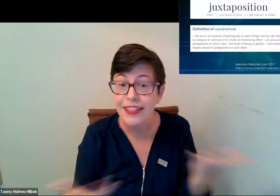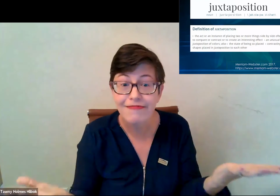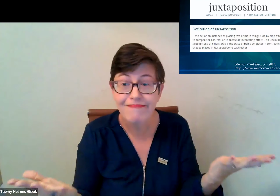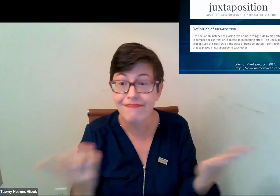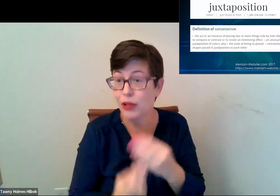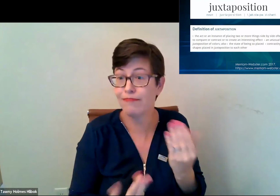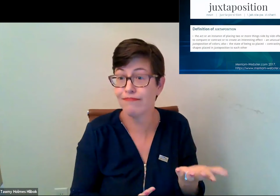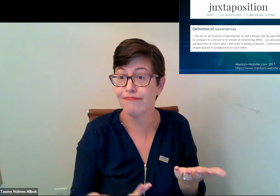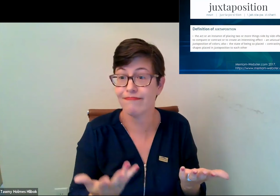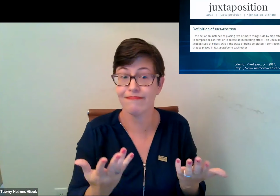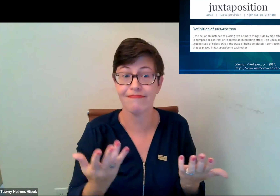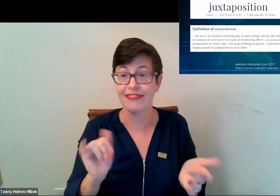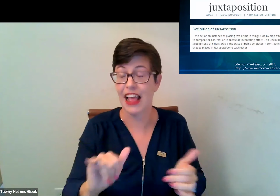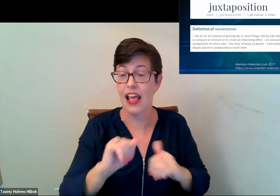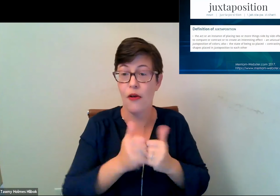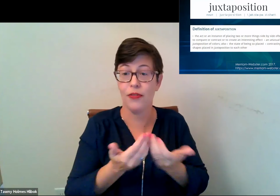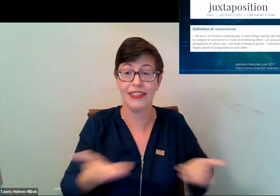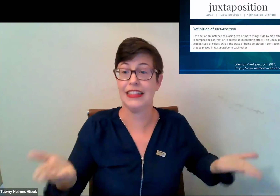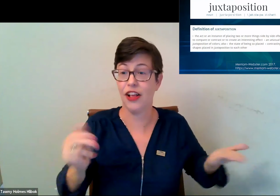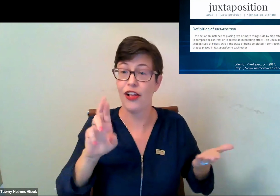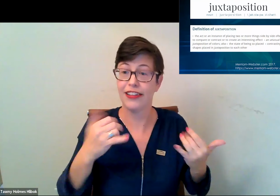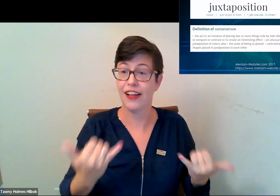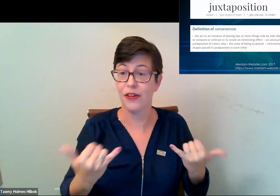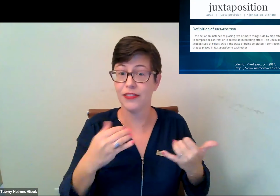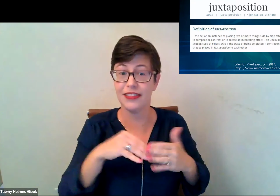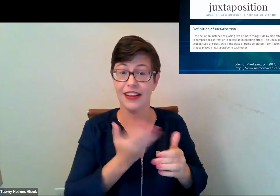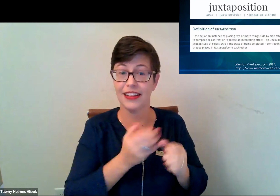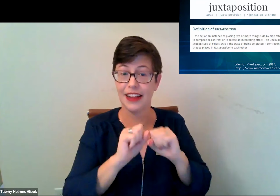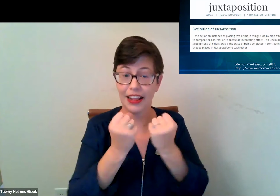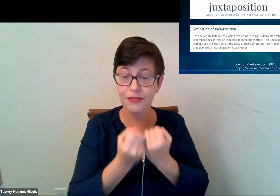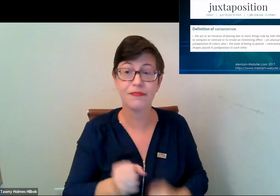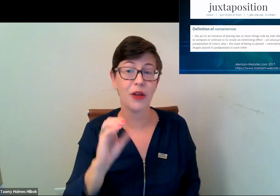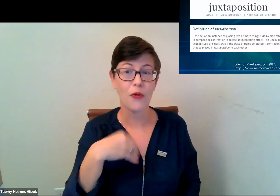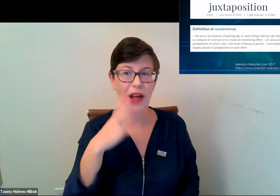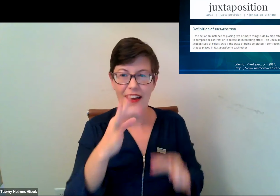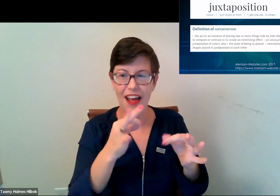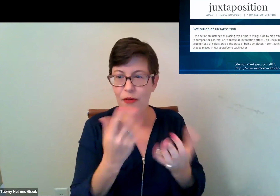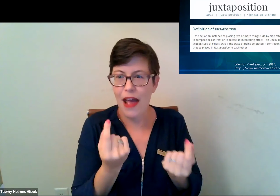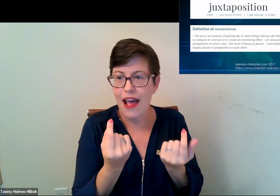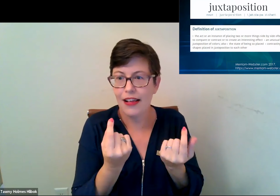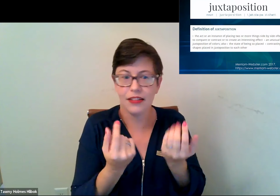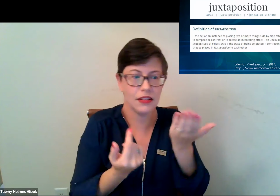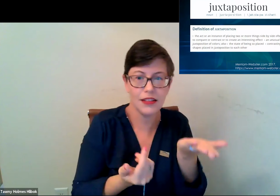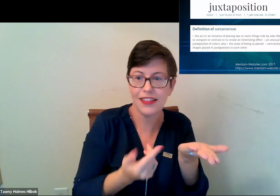which can be very dangerous both of these things are happening at the same time. that's how things are today in society and we're going